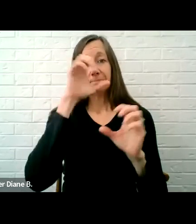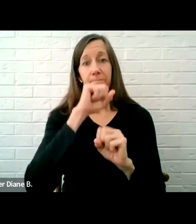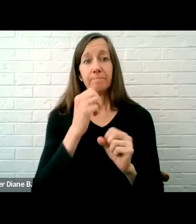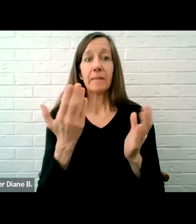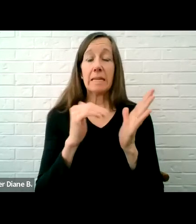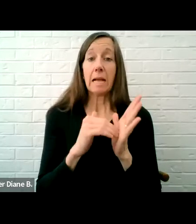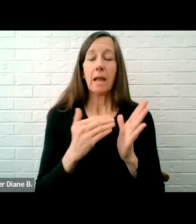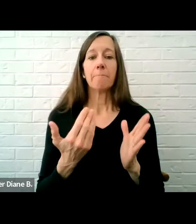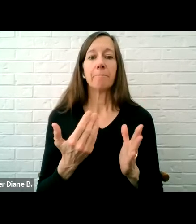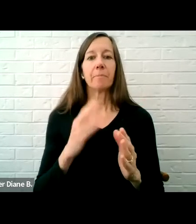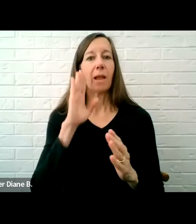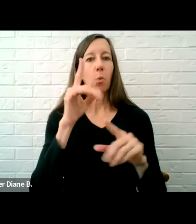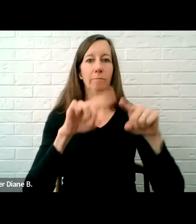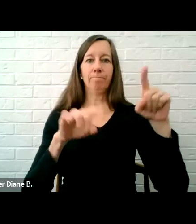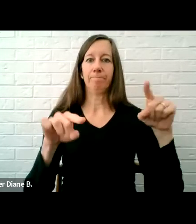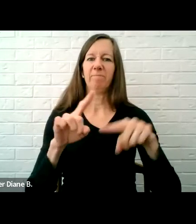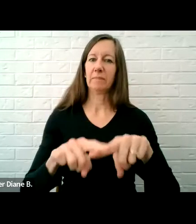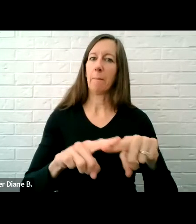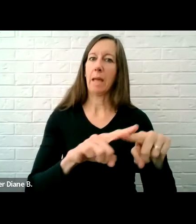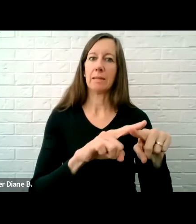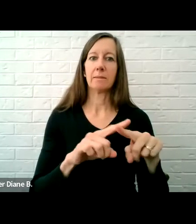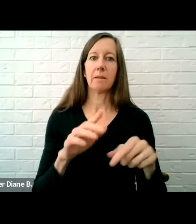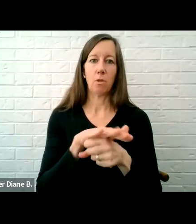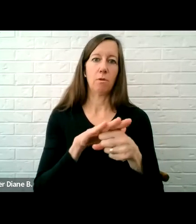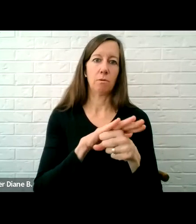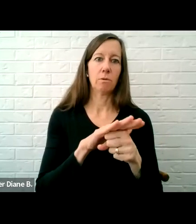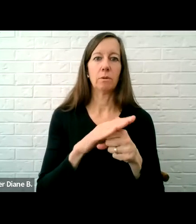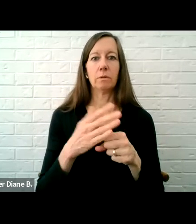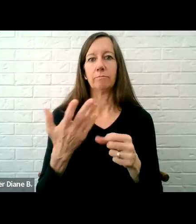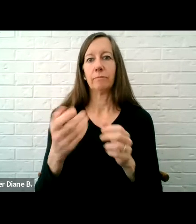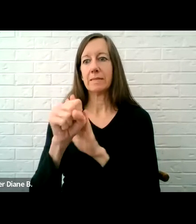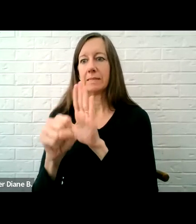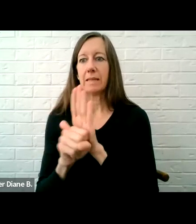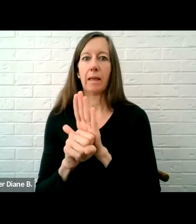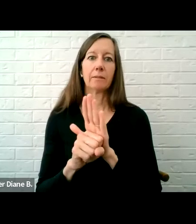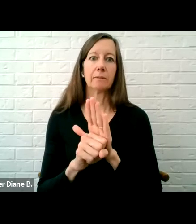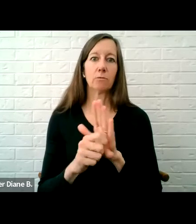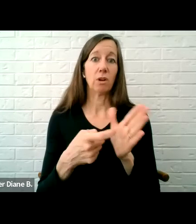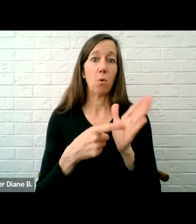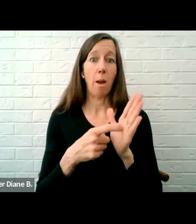It's gonna be very based on what the local rate and state requirements are. But dig in, Teresa. Do you have any insights on that?